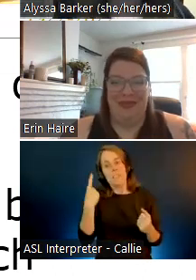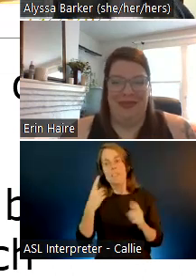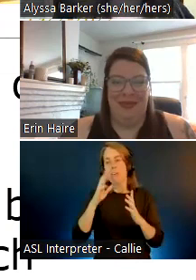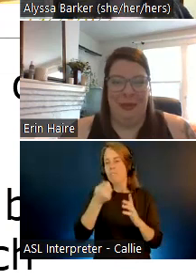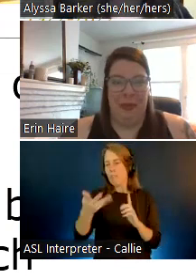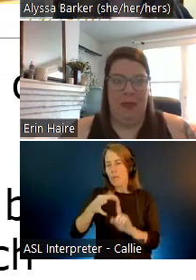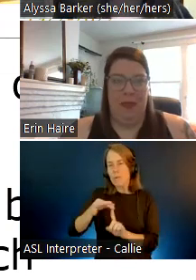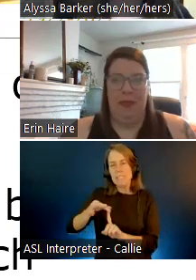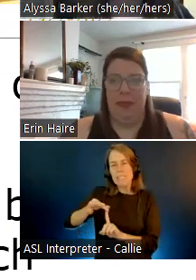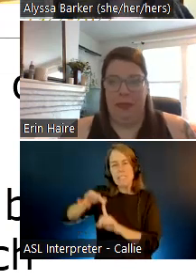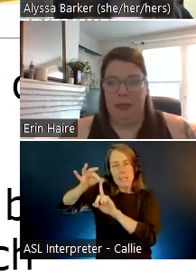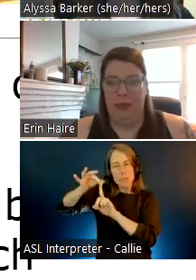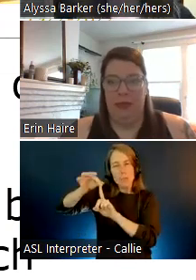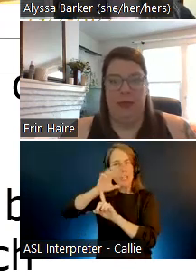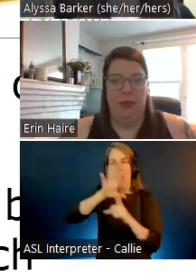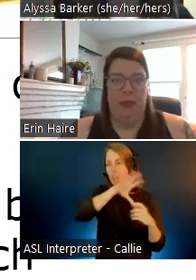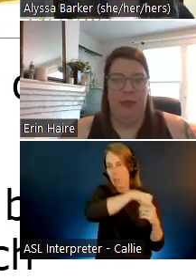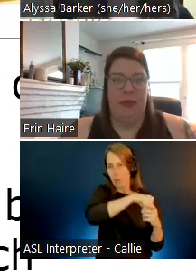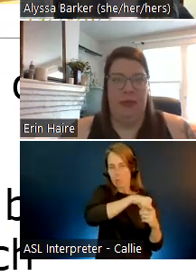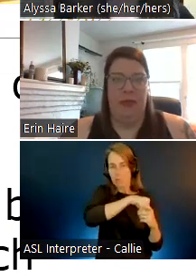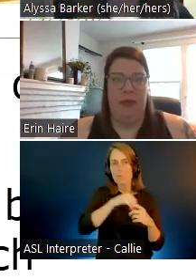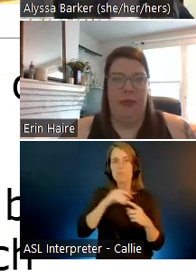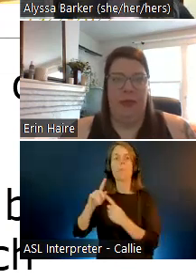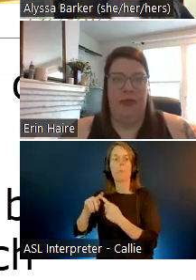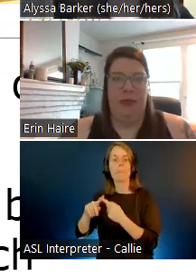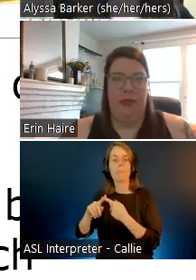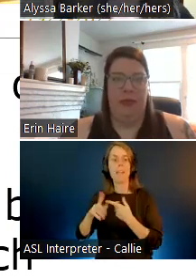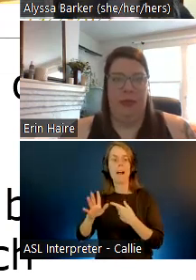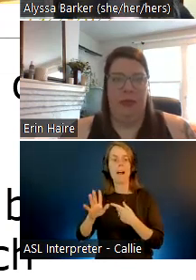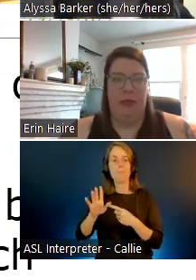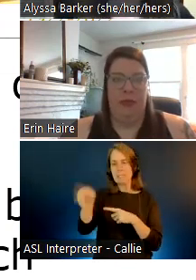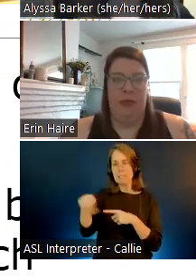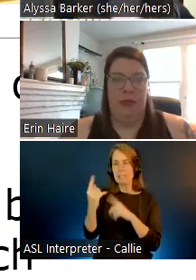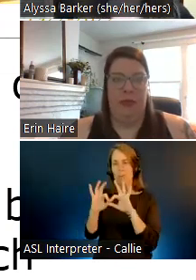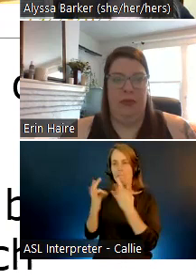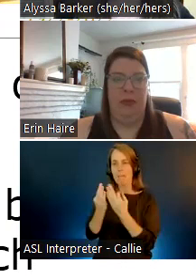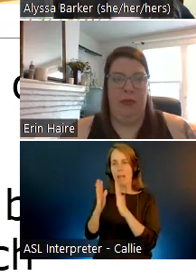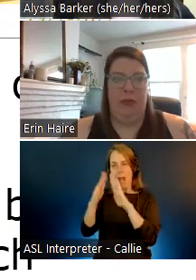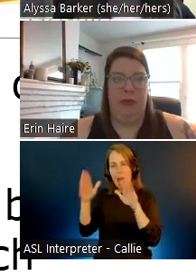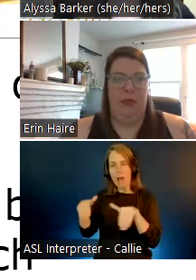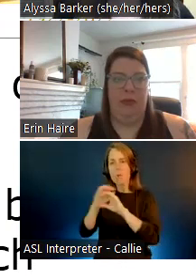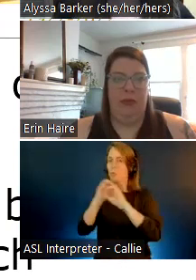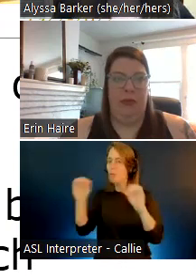family homes without using a real estate agent or management or advertising you're using an agent